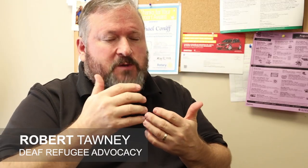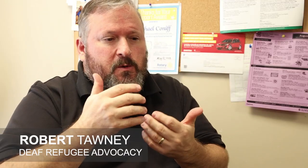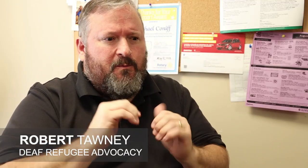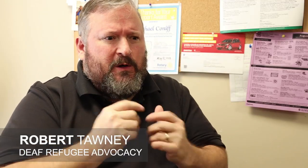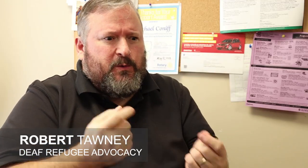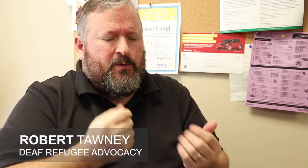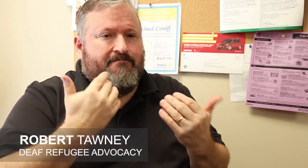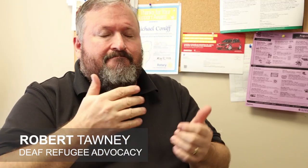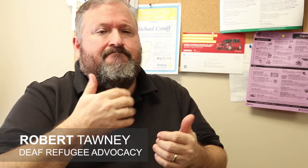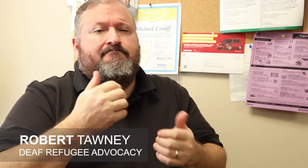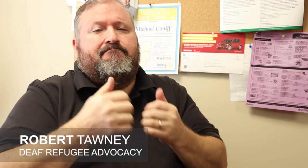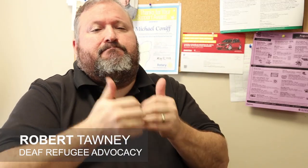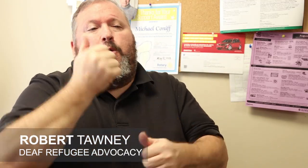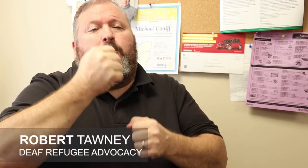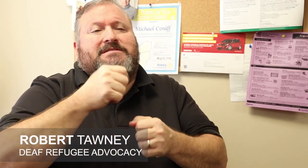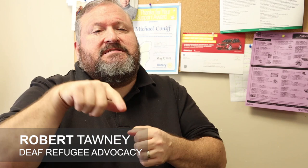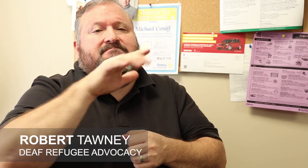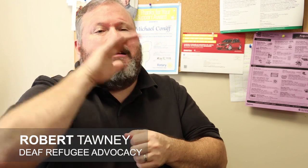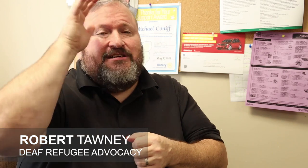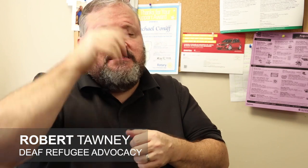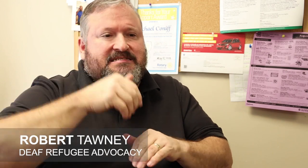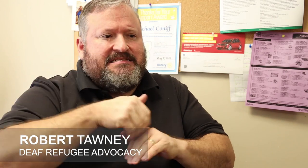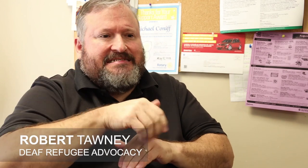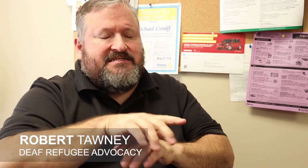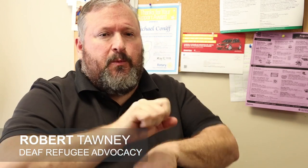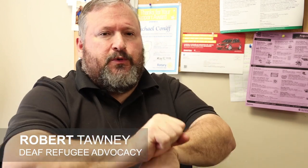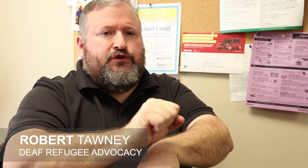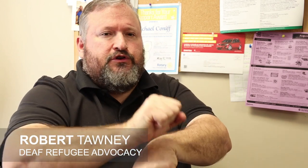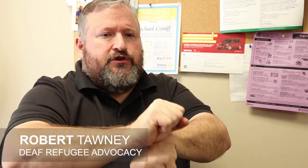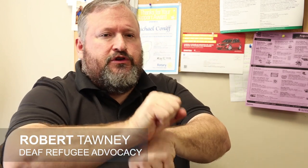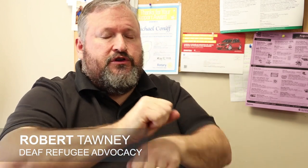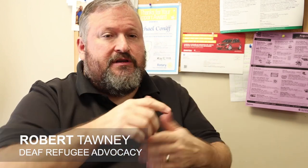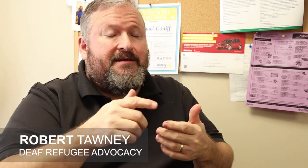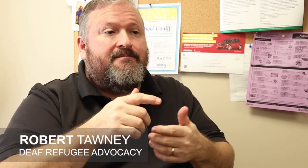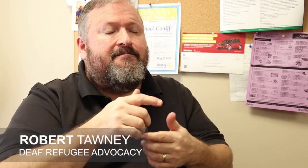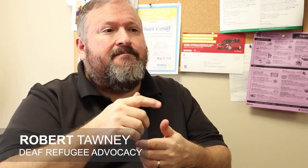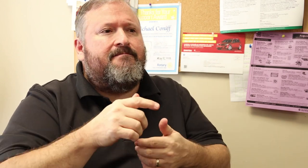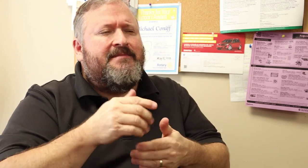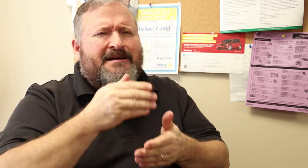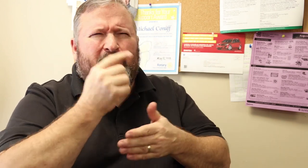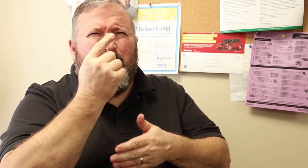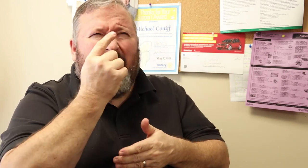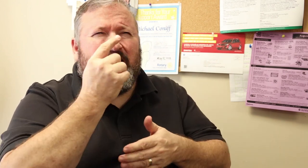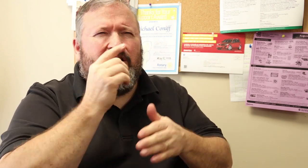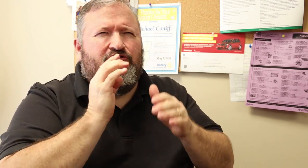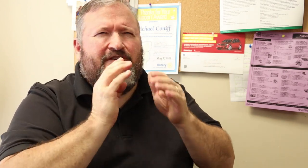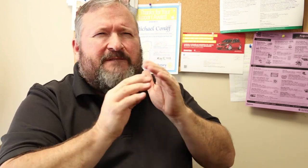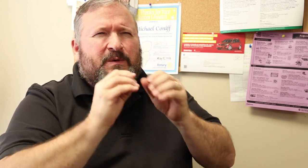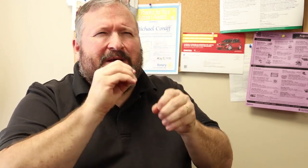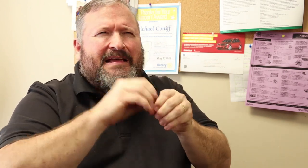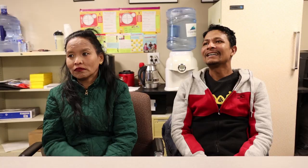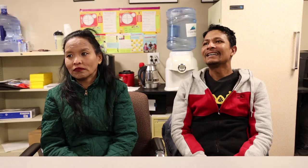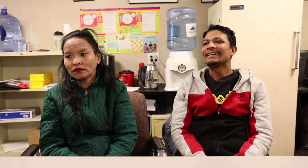(Rob) that didn't know how to deal with deaf parents, deaf children, and so the (Rob) children and the parents were sent to work.